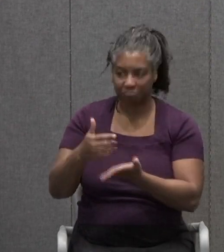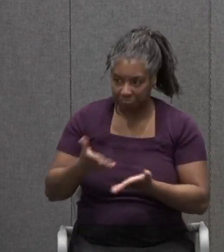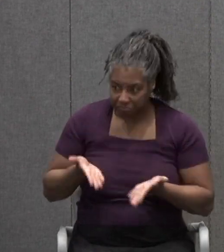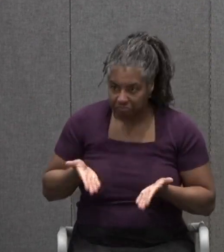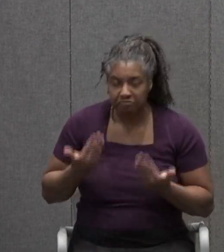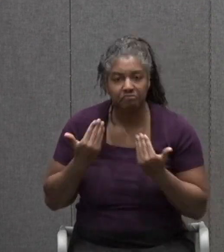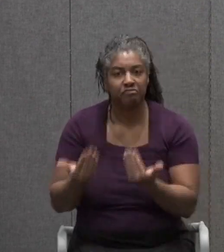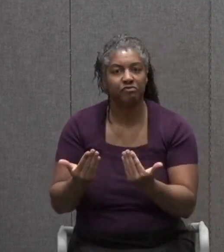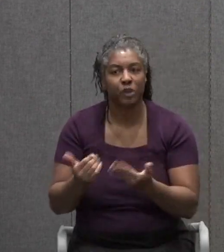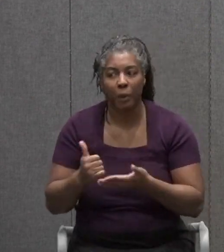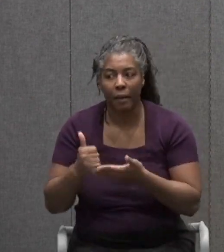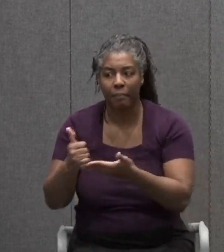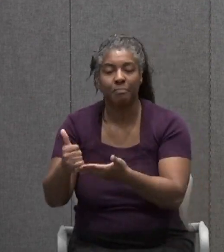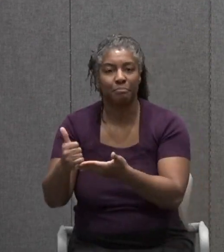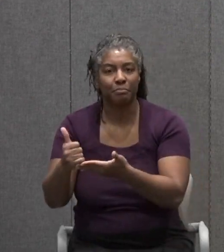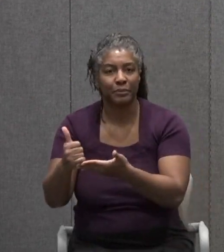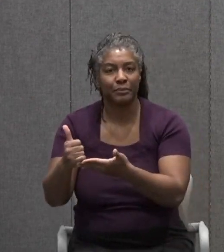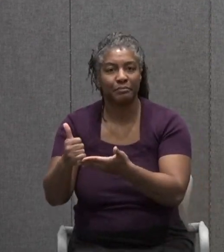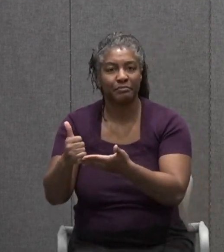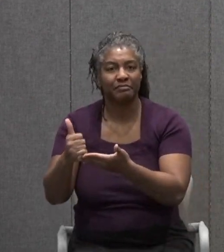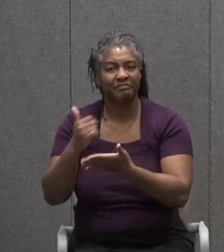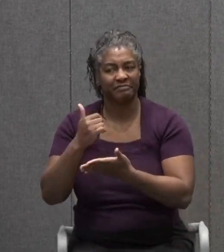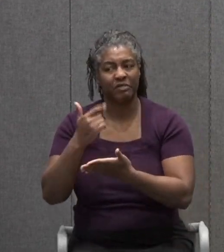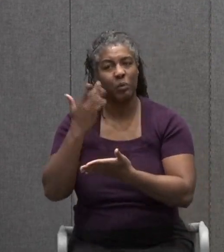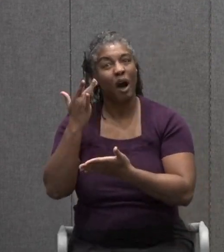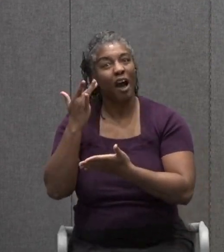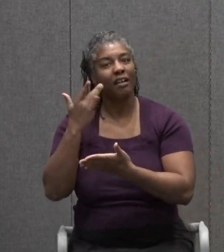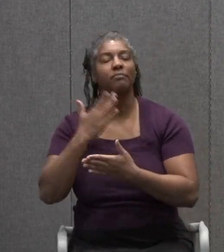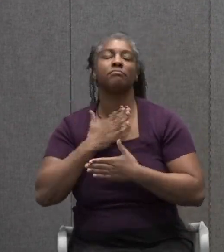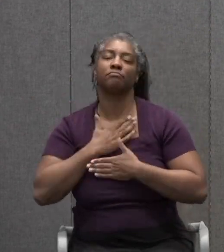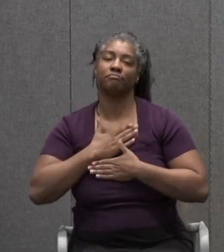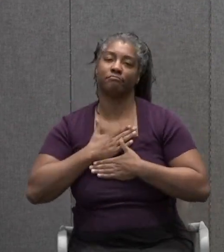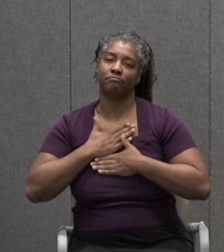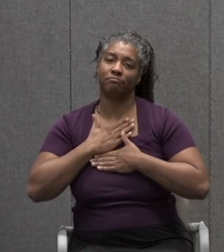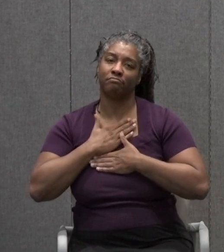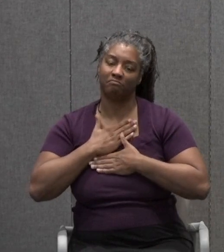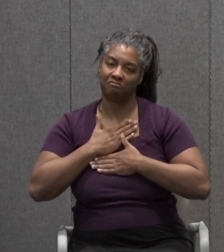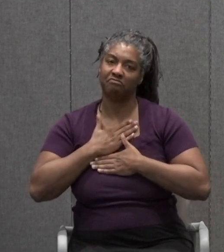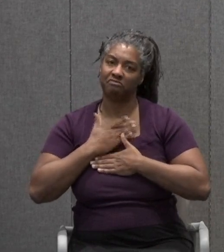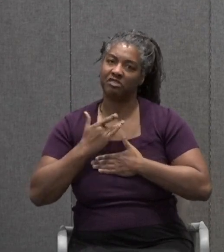So here's the challenge for this week, or this weekend or next week.